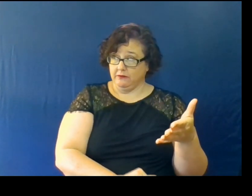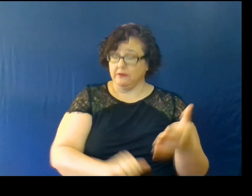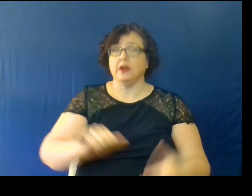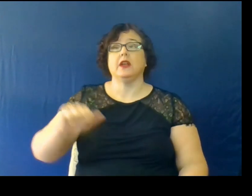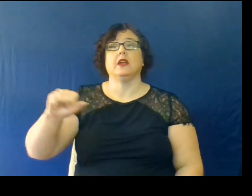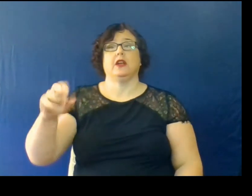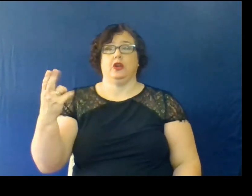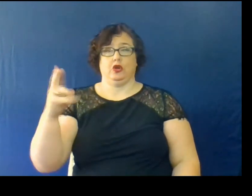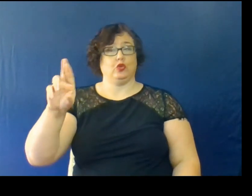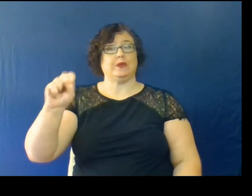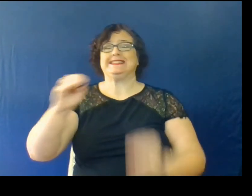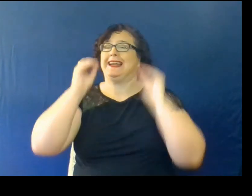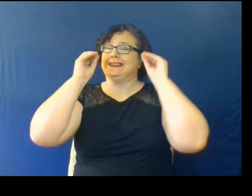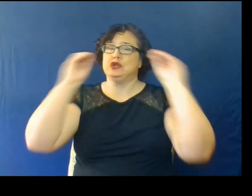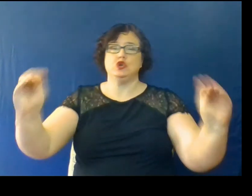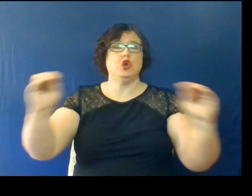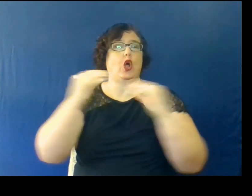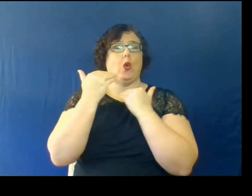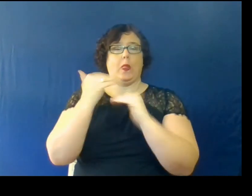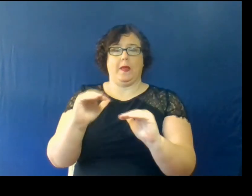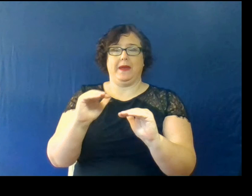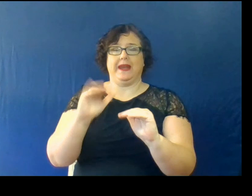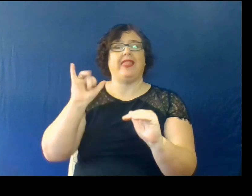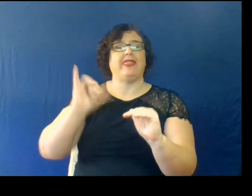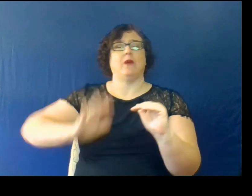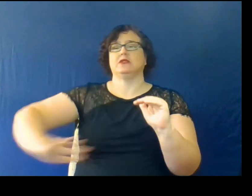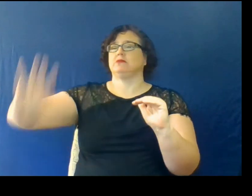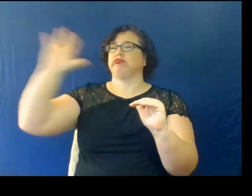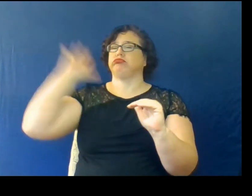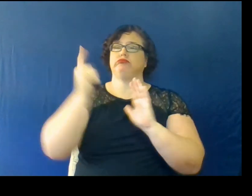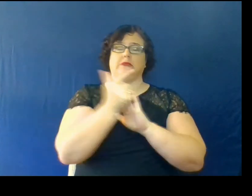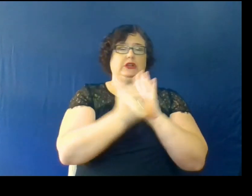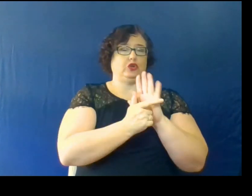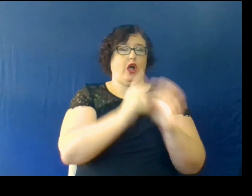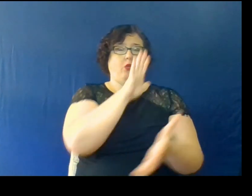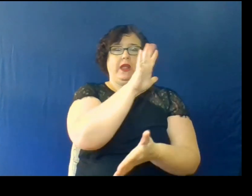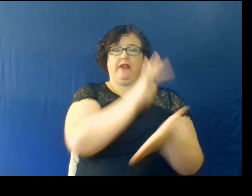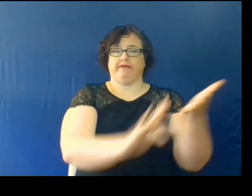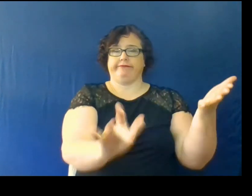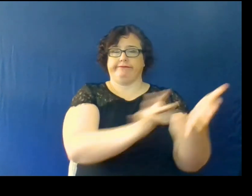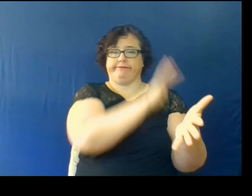more limit. That was a previous law that has been vacated. There is no limit to the number of people